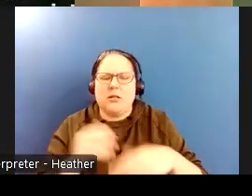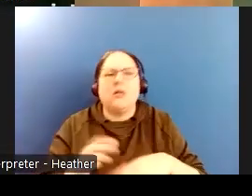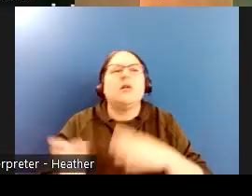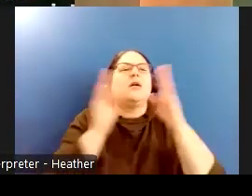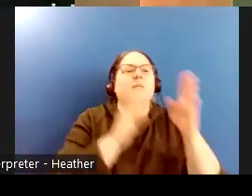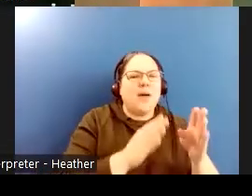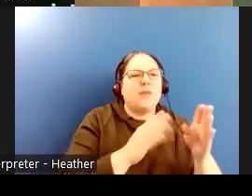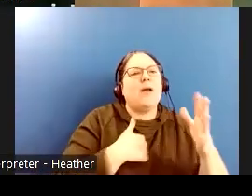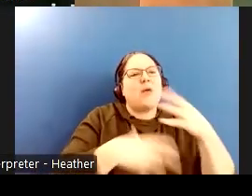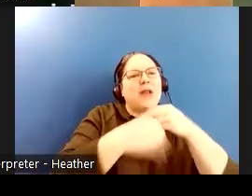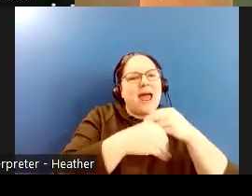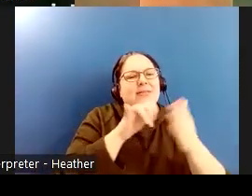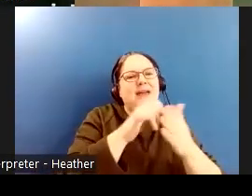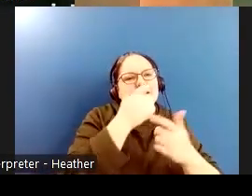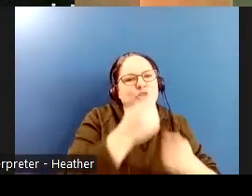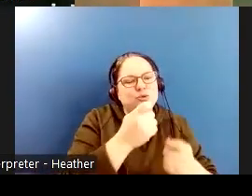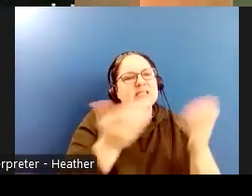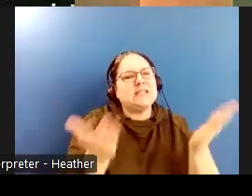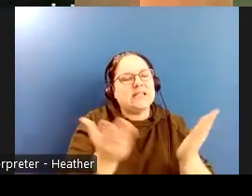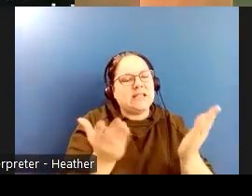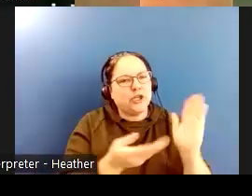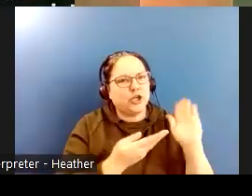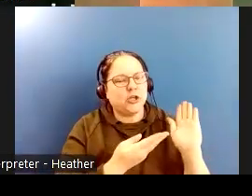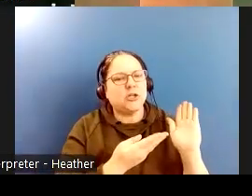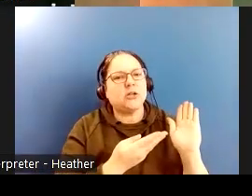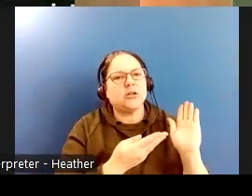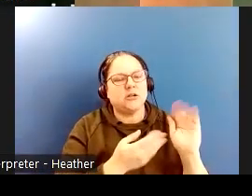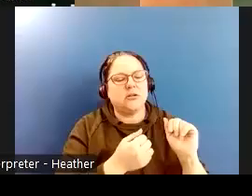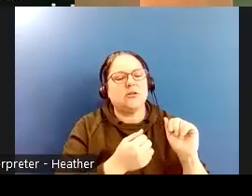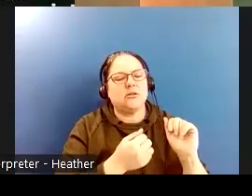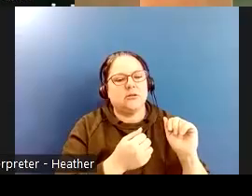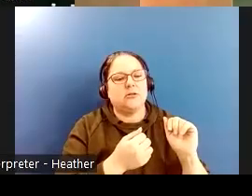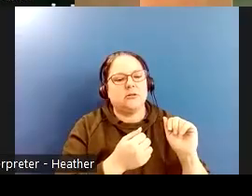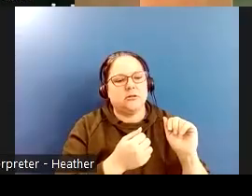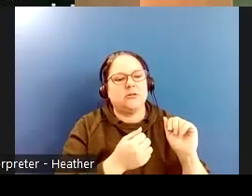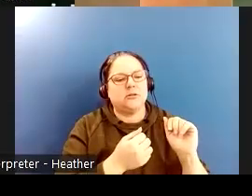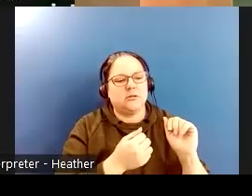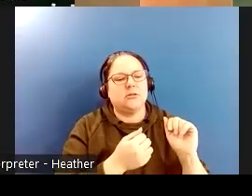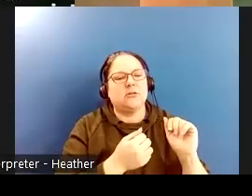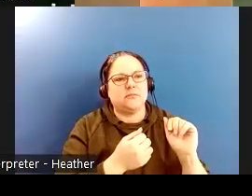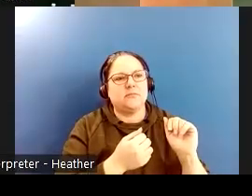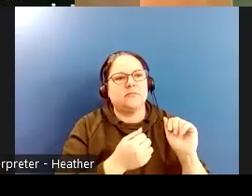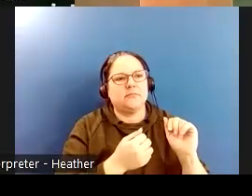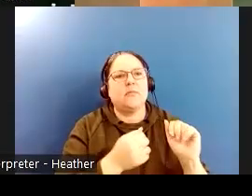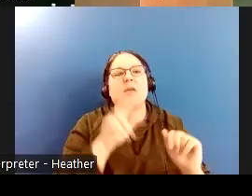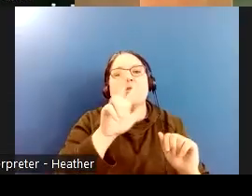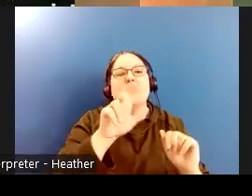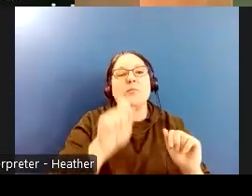so if you look at the top here this is telling us this hazard ratio 3.14 so that's over three